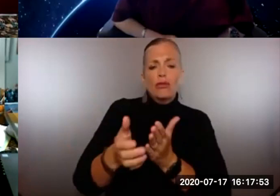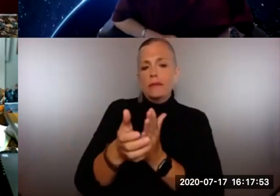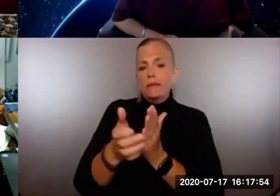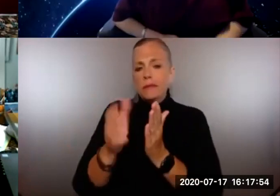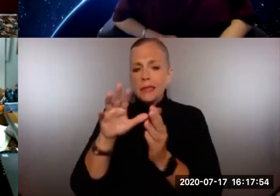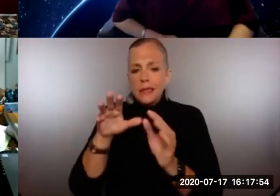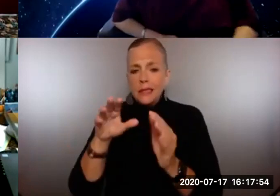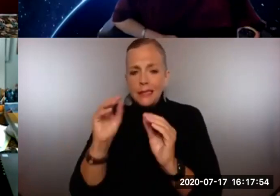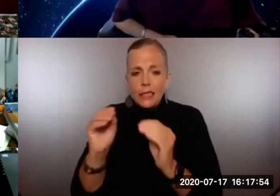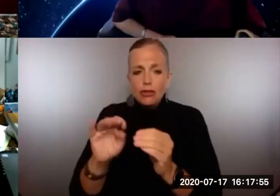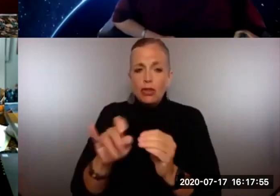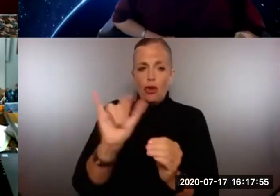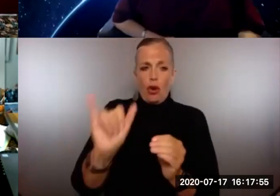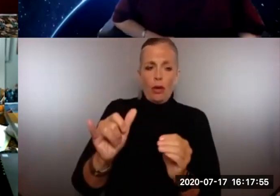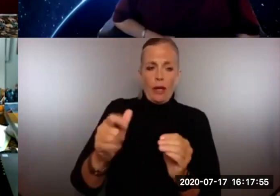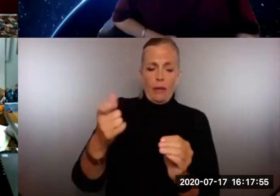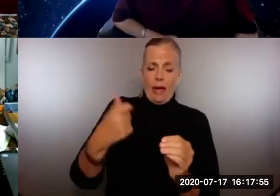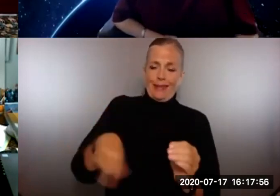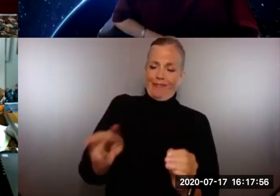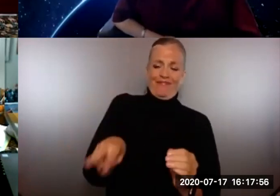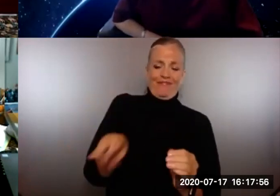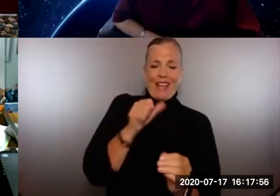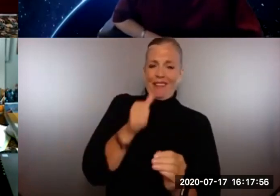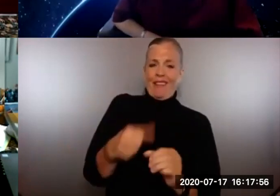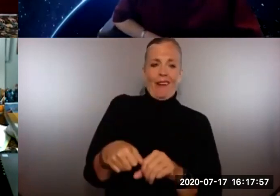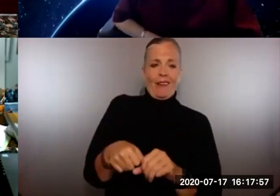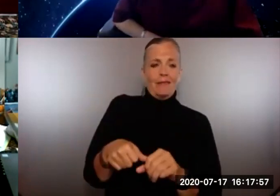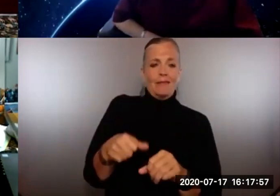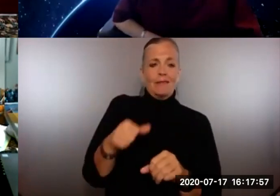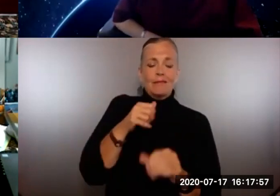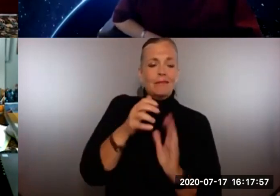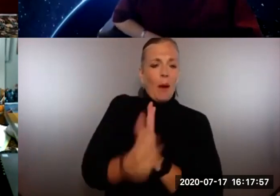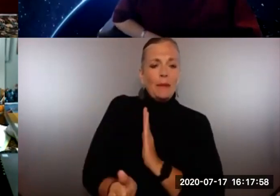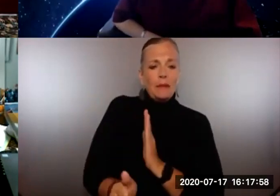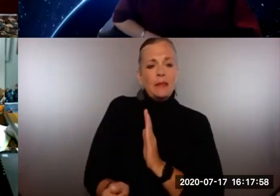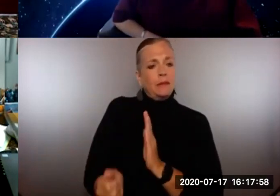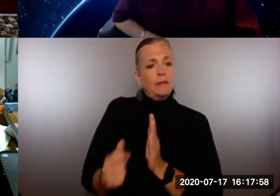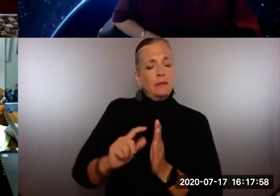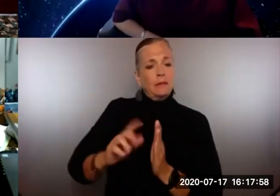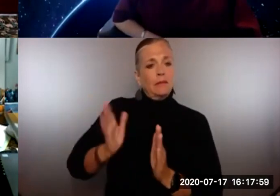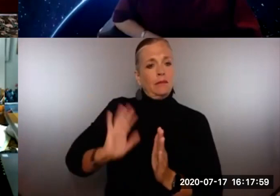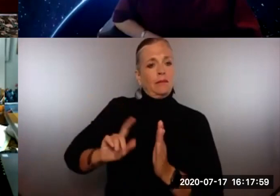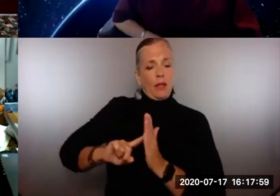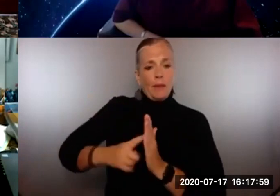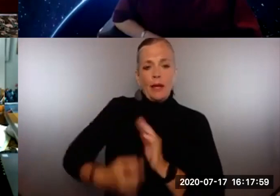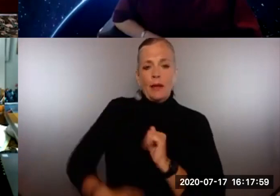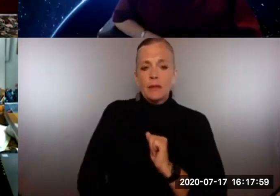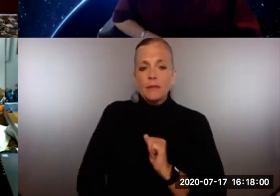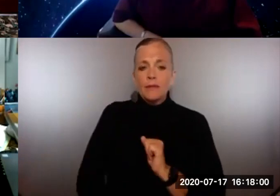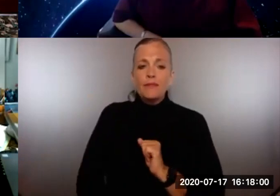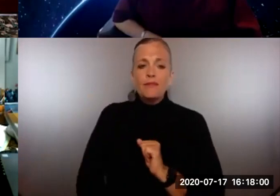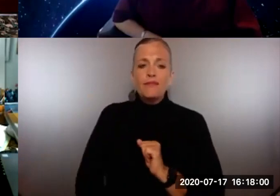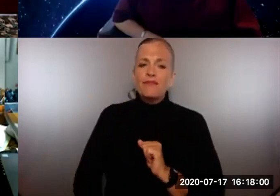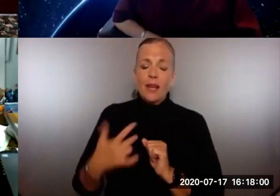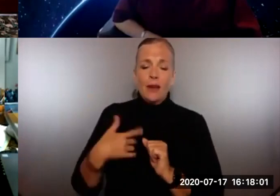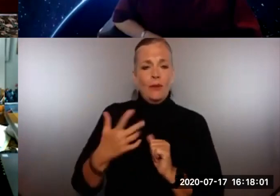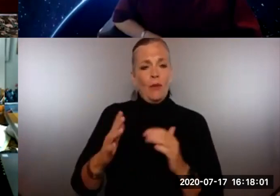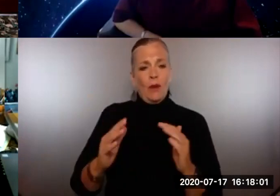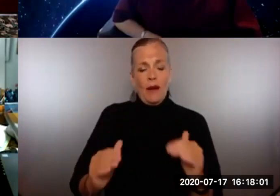signals into communication instead of relying on motor pathways. Then, all of these arguments would be put to rest.